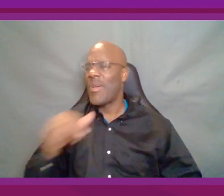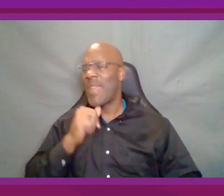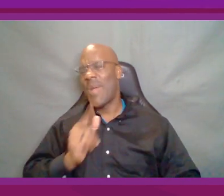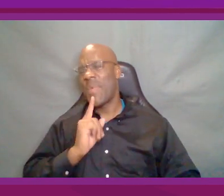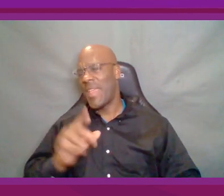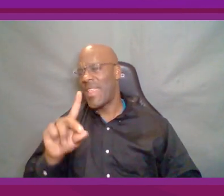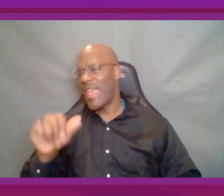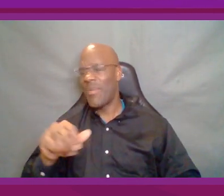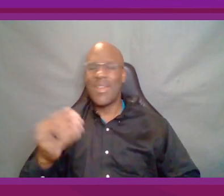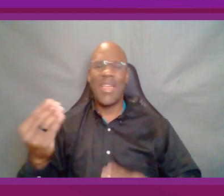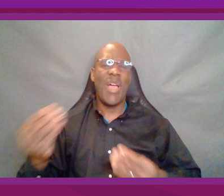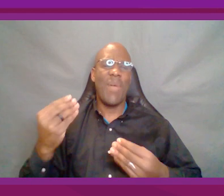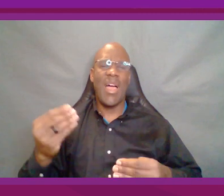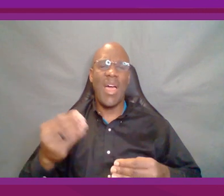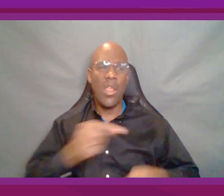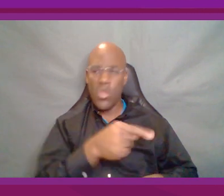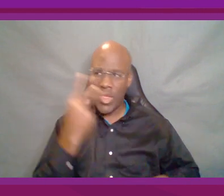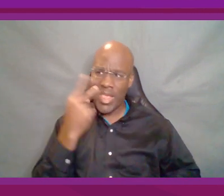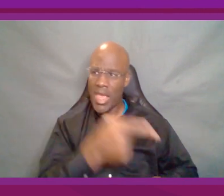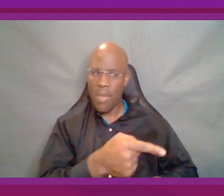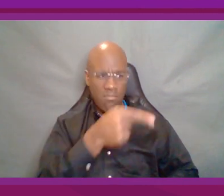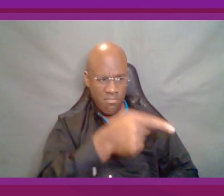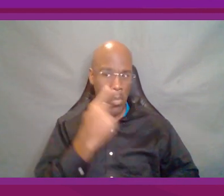challenges of somebody who perhaps is utilizing a